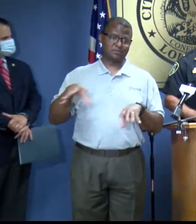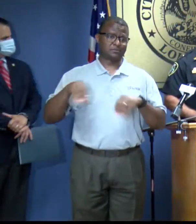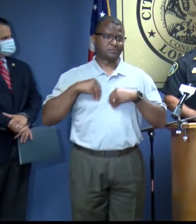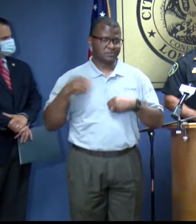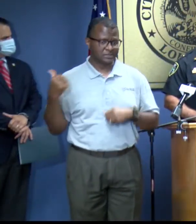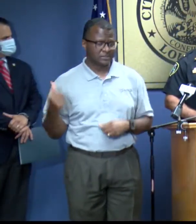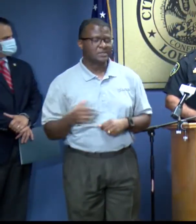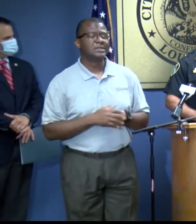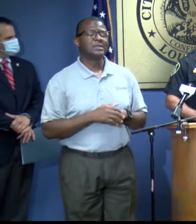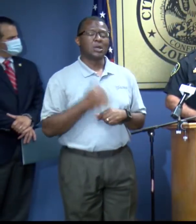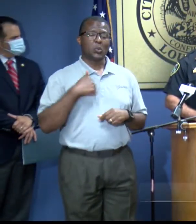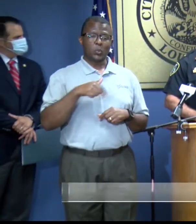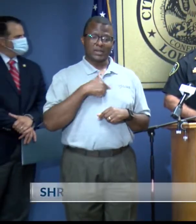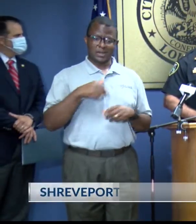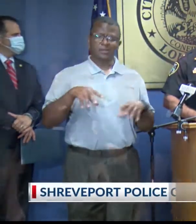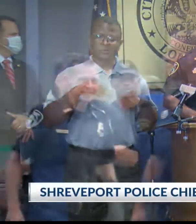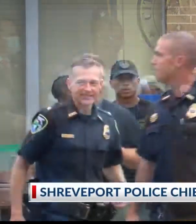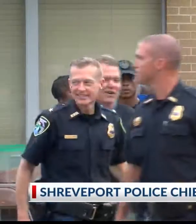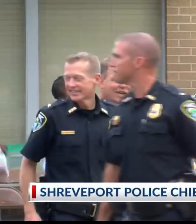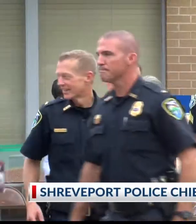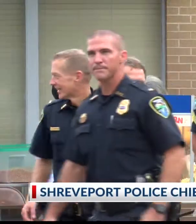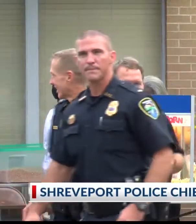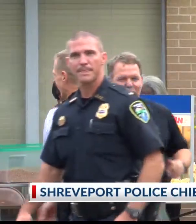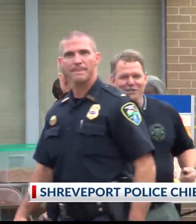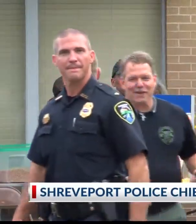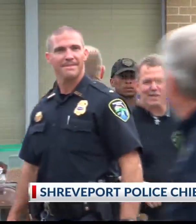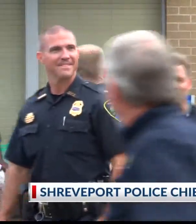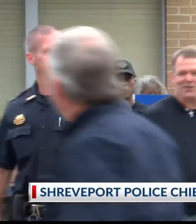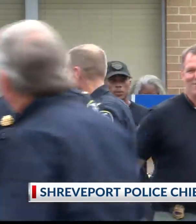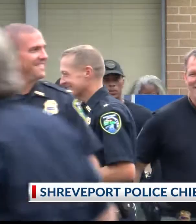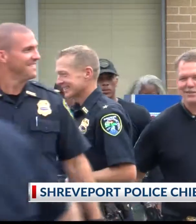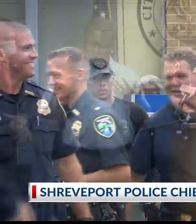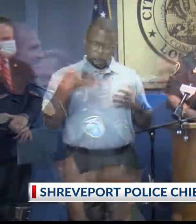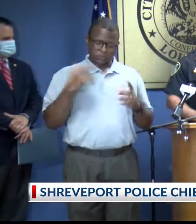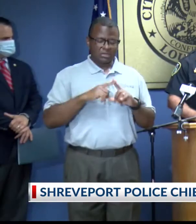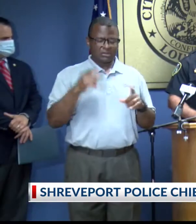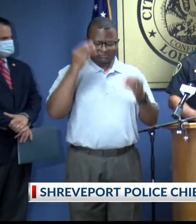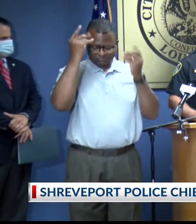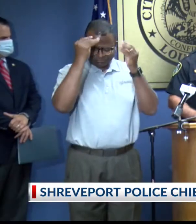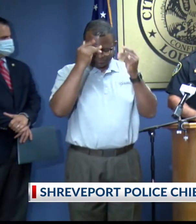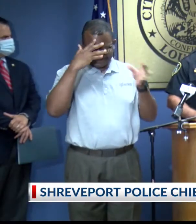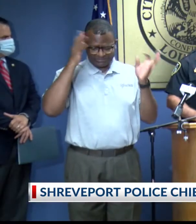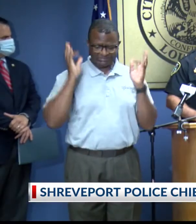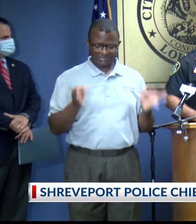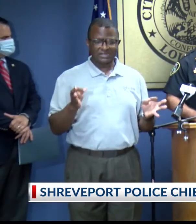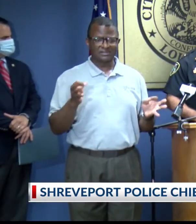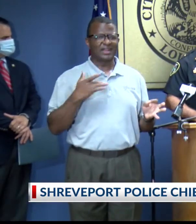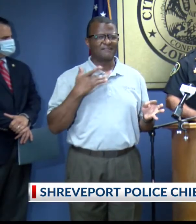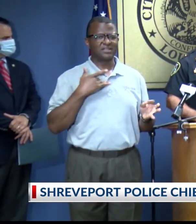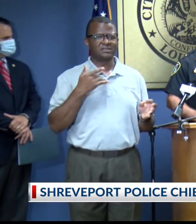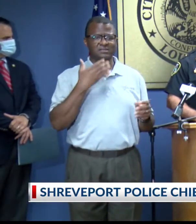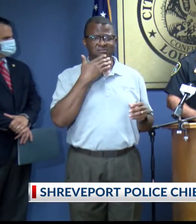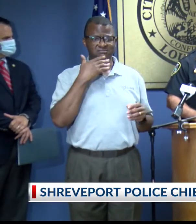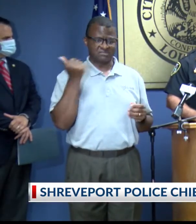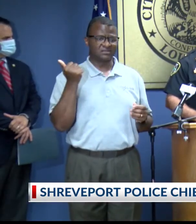day would come. Ultimately, I feel the decision to step down is in the best interest of the department and I know this is God's will for my life."